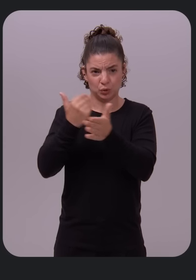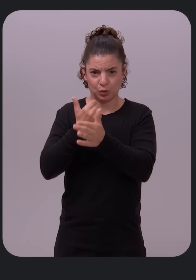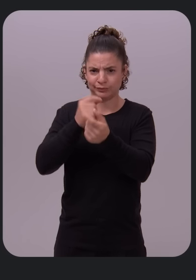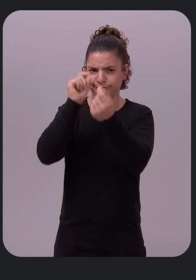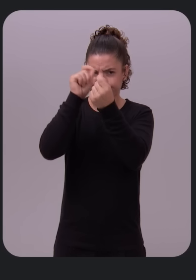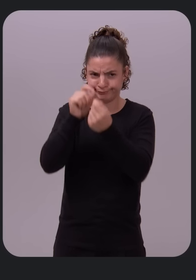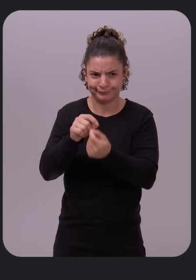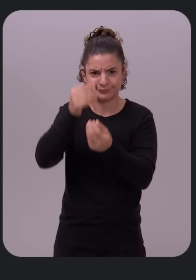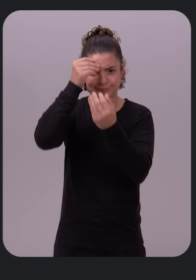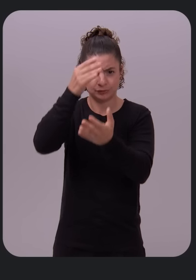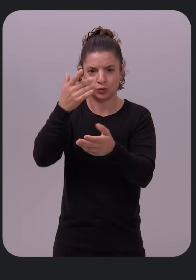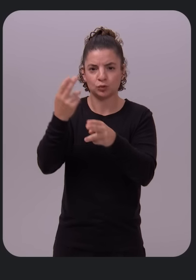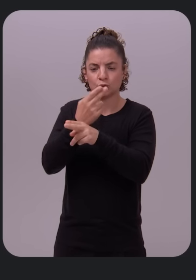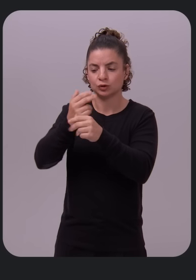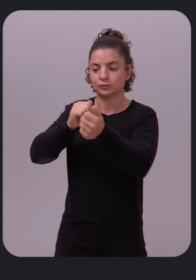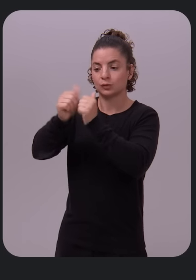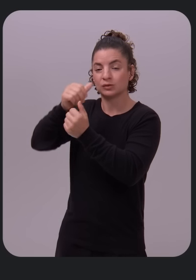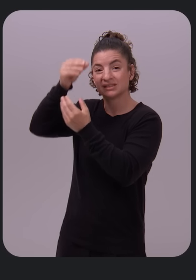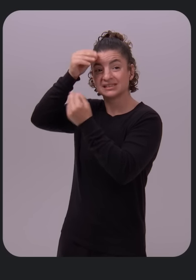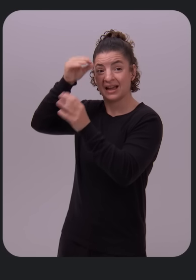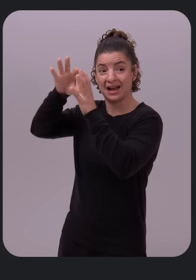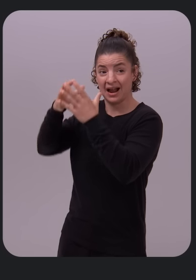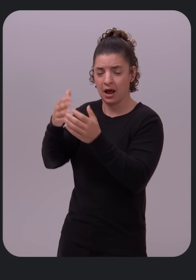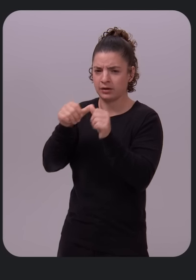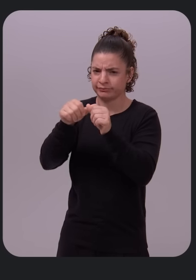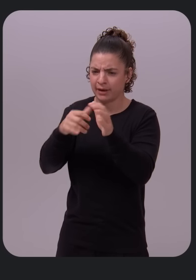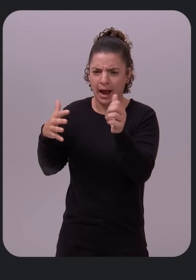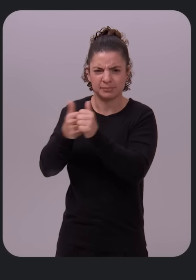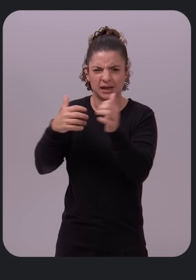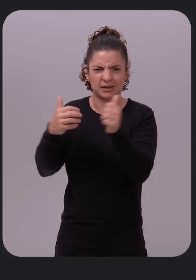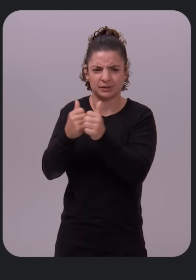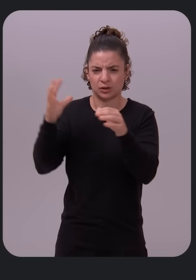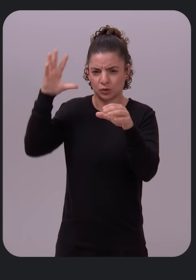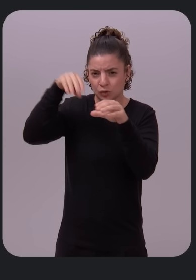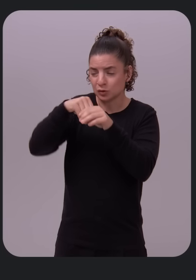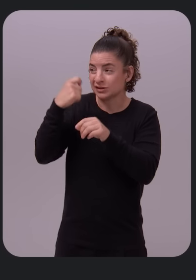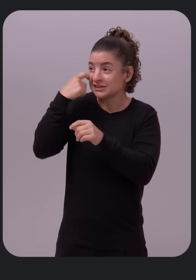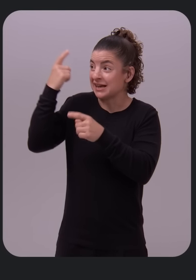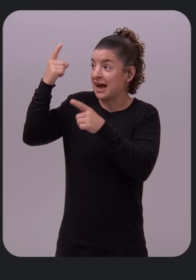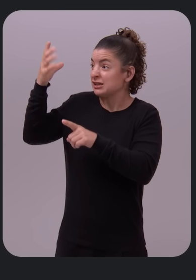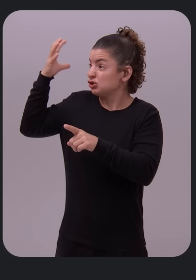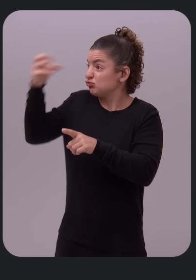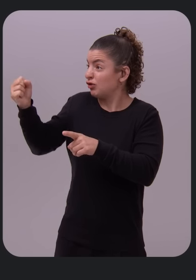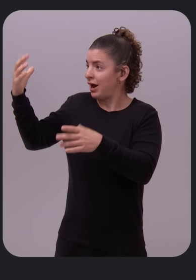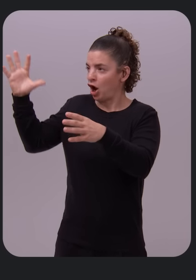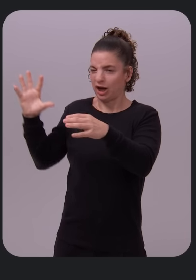since it uses our sports data that's continuously updated, down to the last strike.